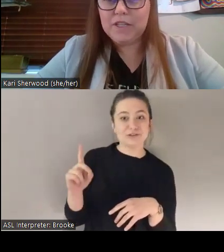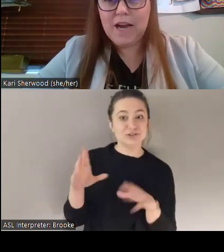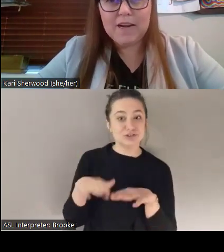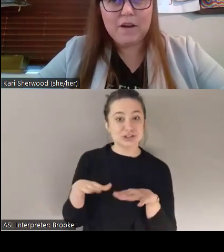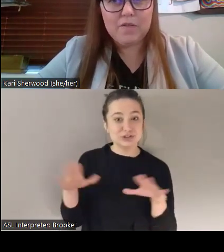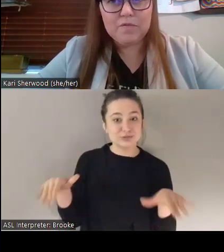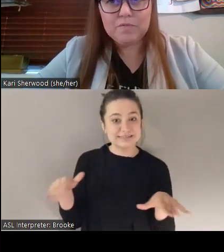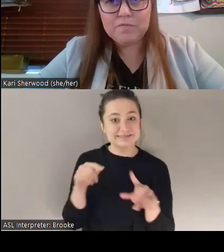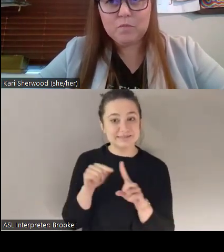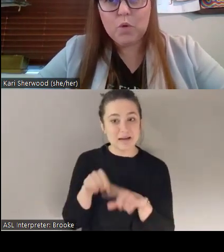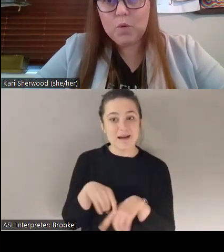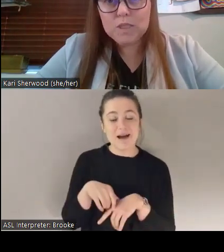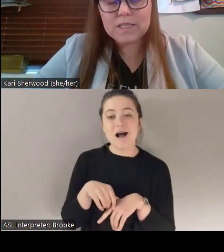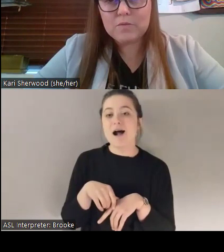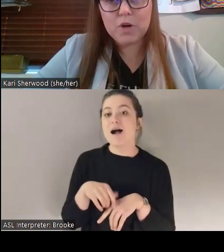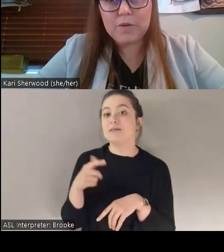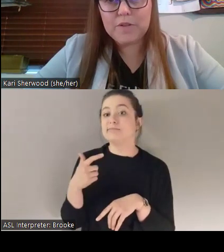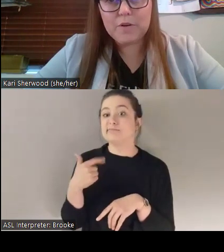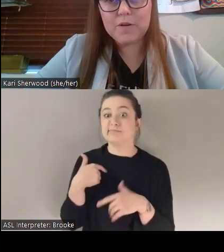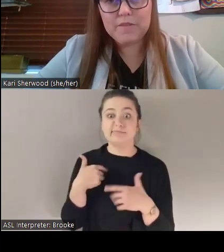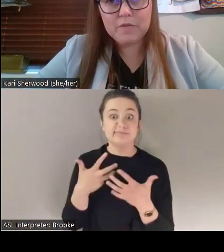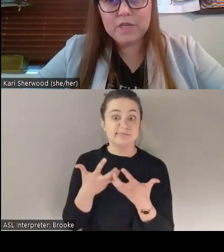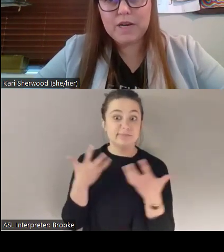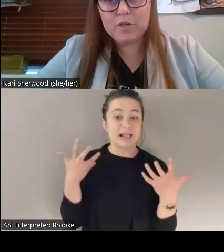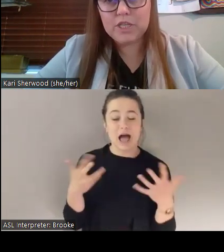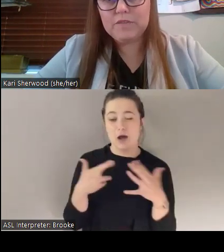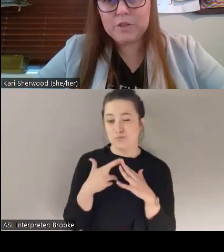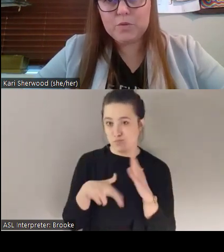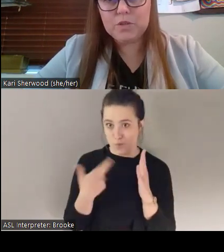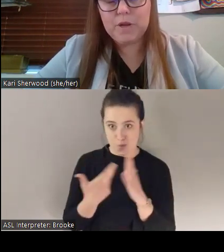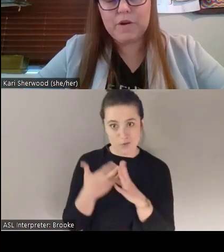lot of roles working with neurodivergent individuals,